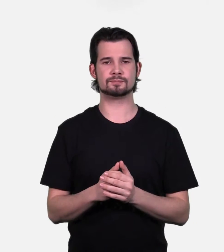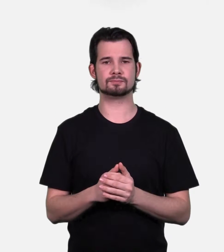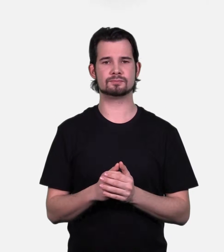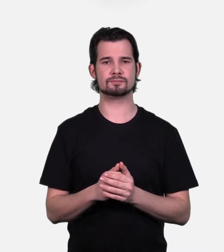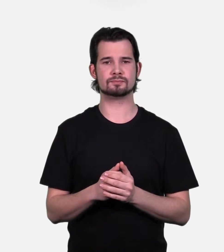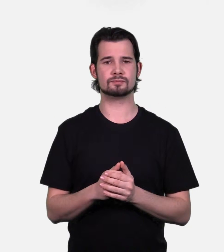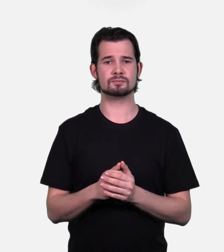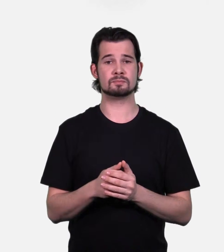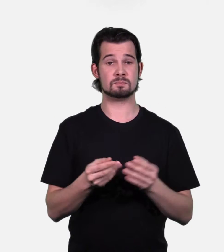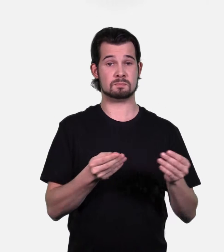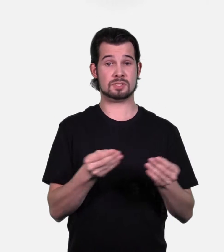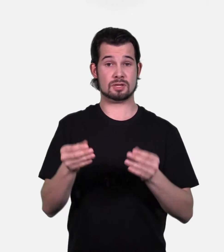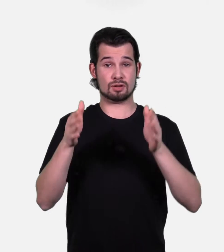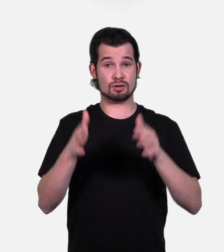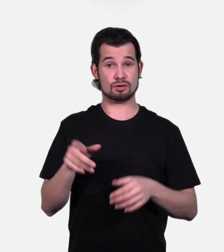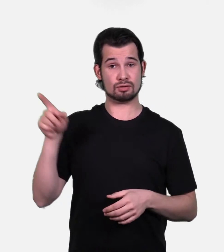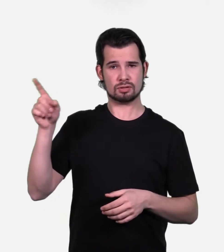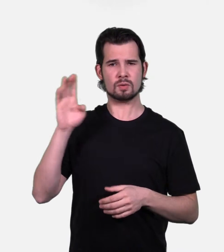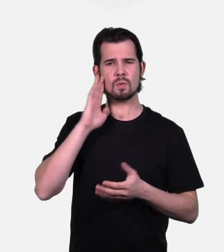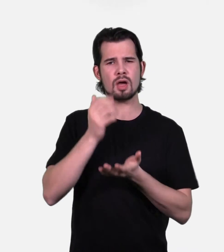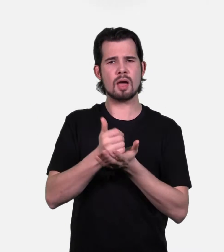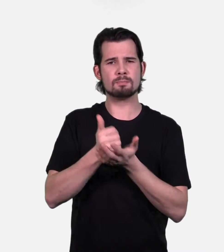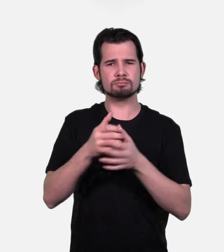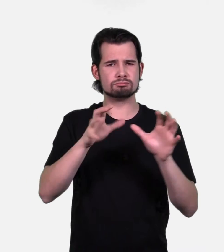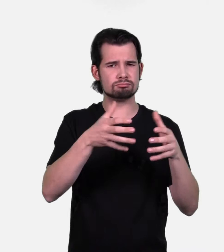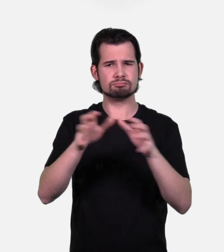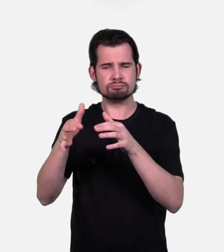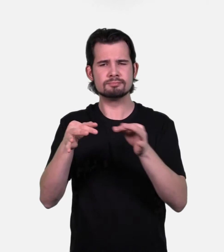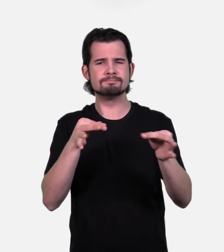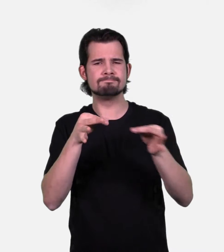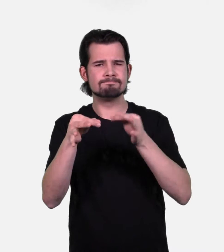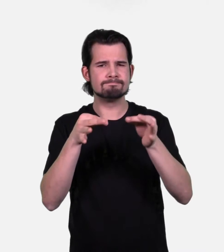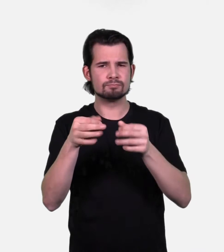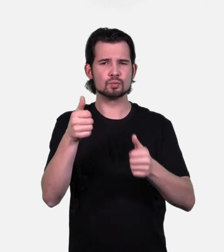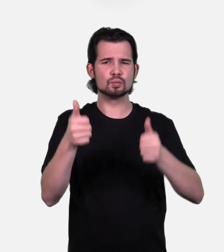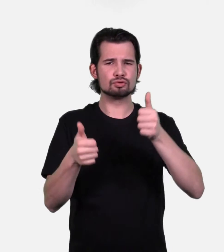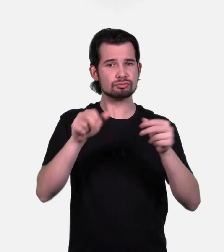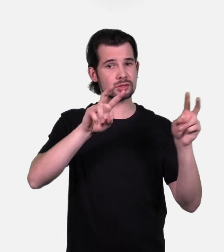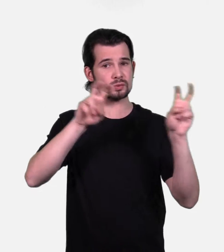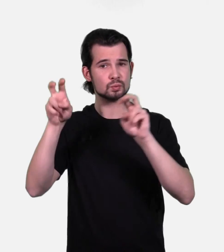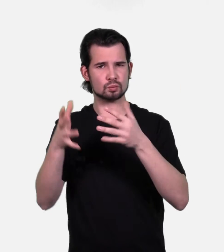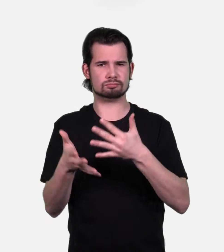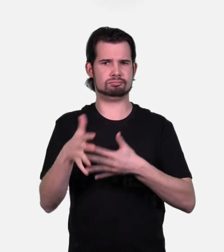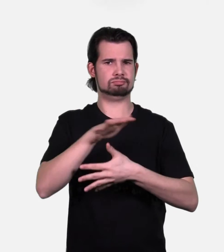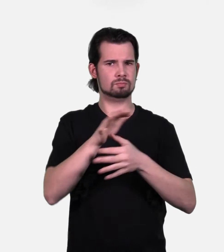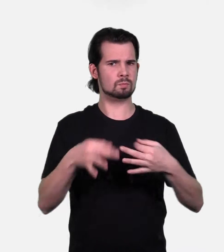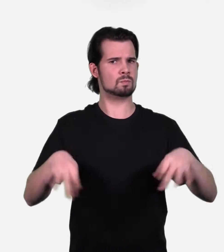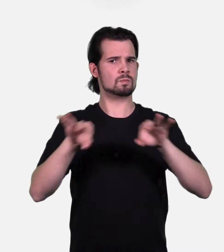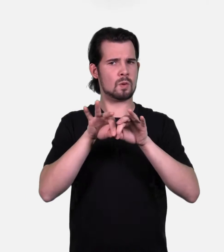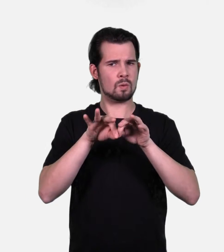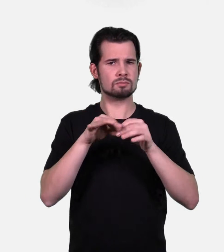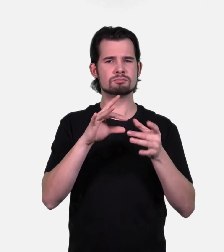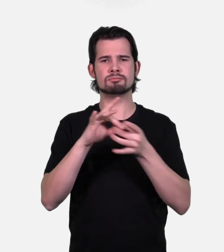A mediator will assist parties with prioritizing and addressing issues raised in an application,